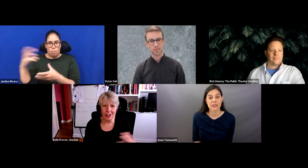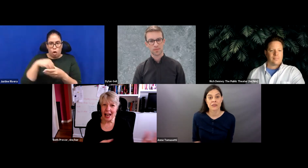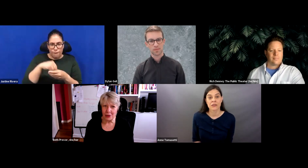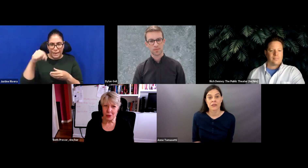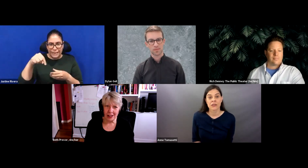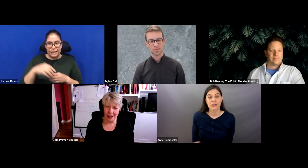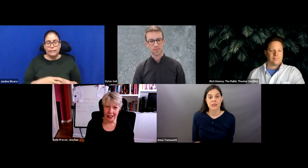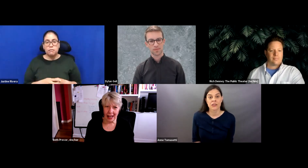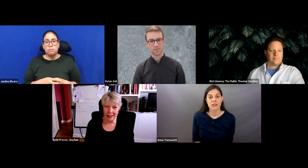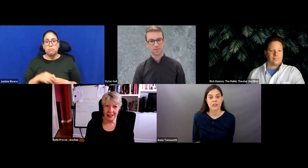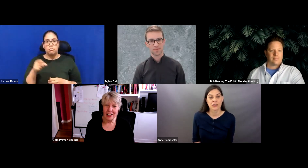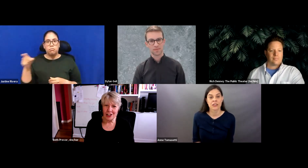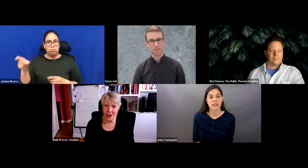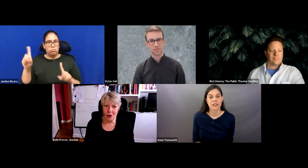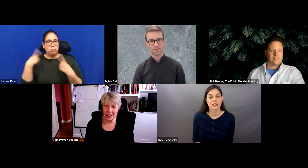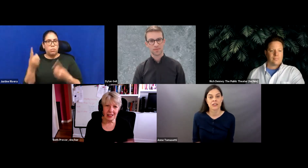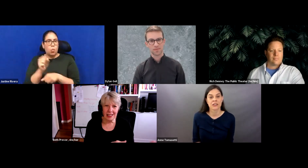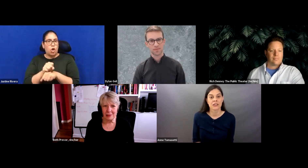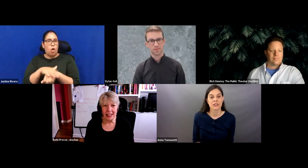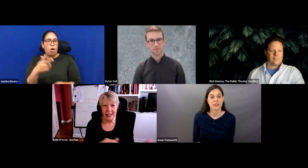she had been working on the gala, so it just seemed like a